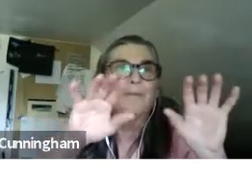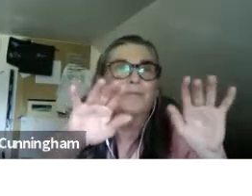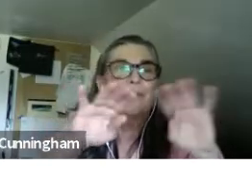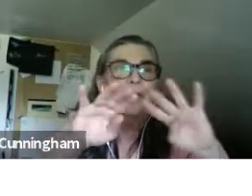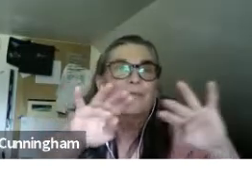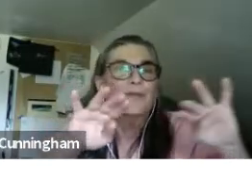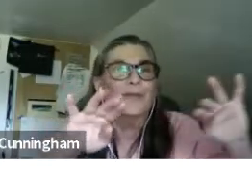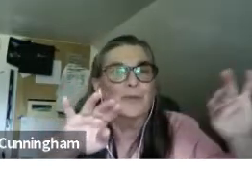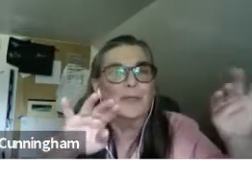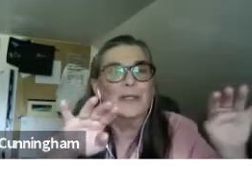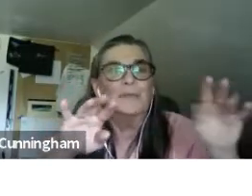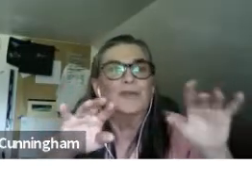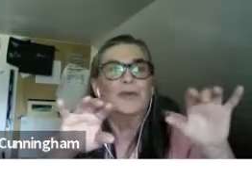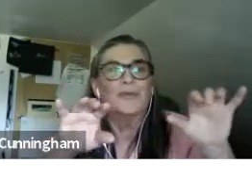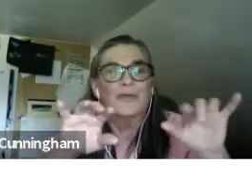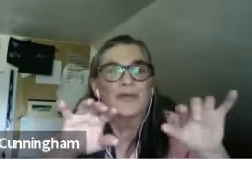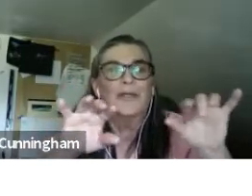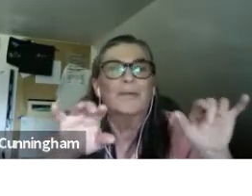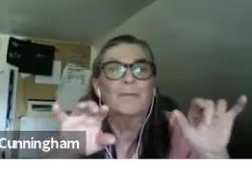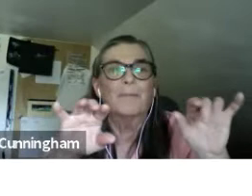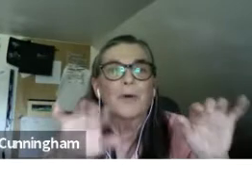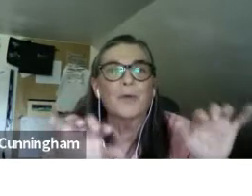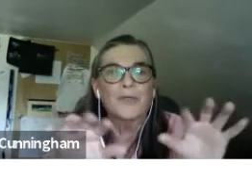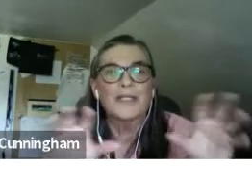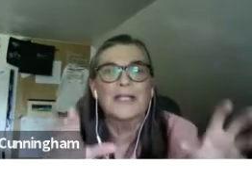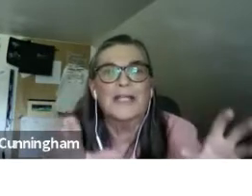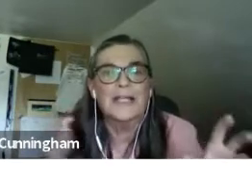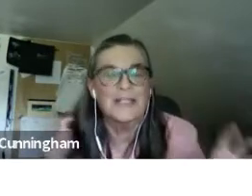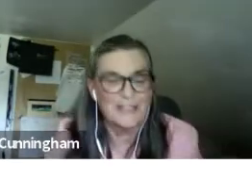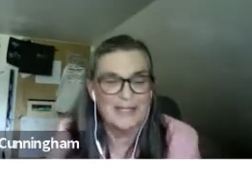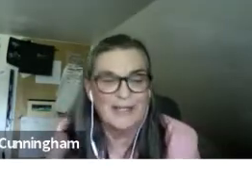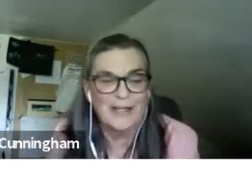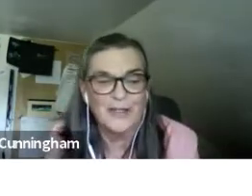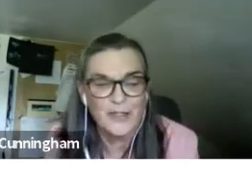you can feel the ribs. You can feel the bones and the legs and the skull.